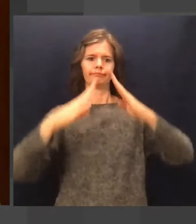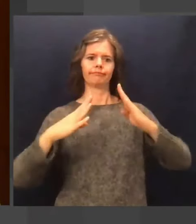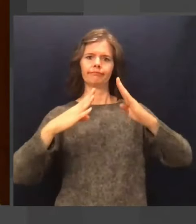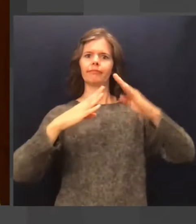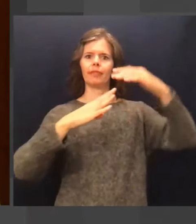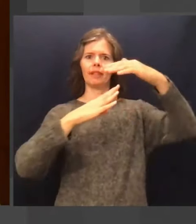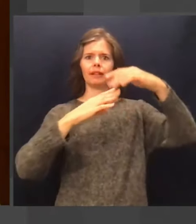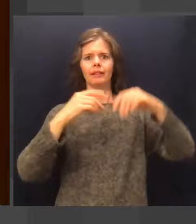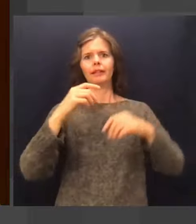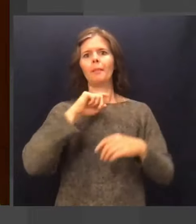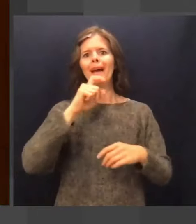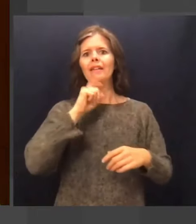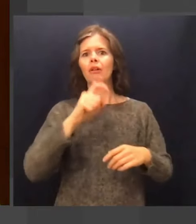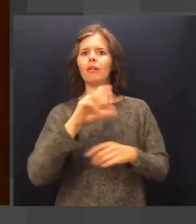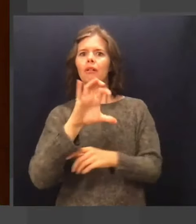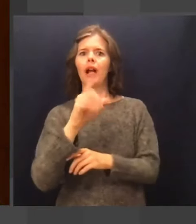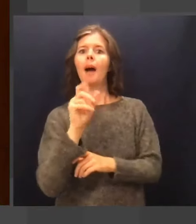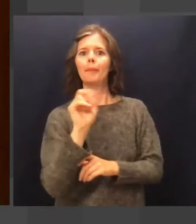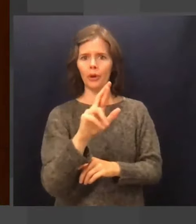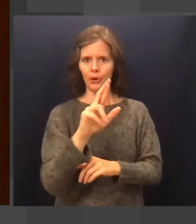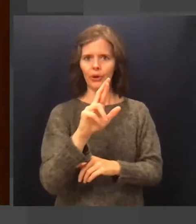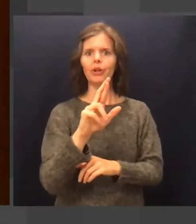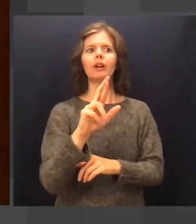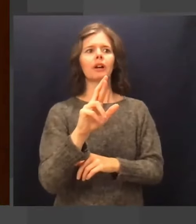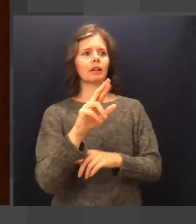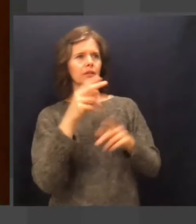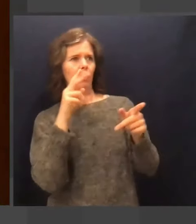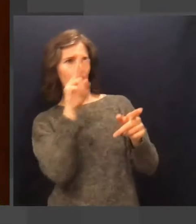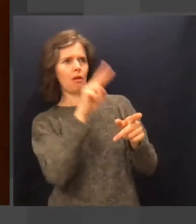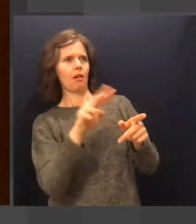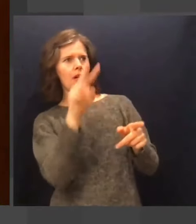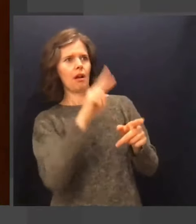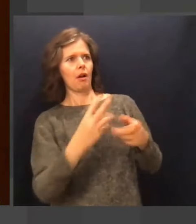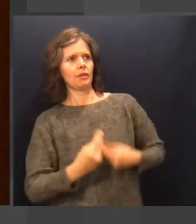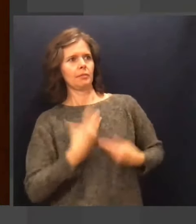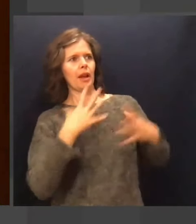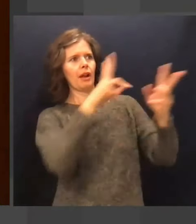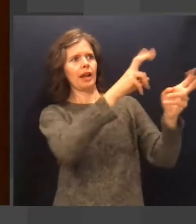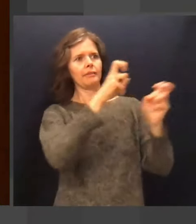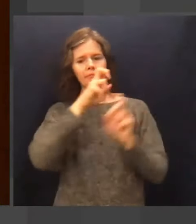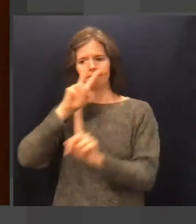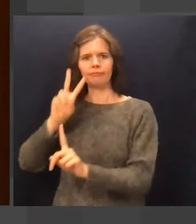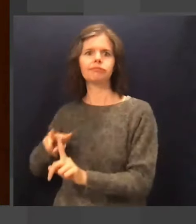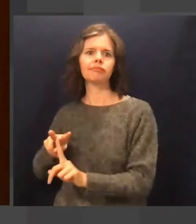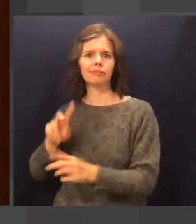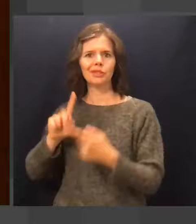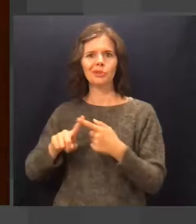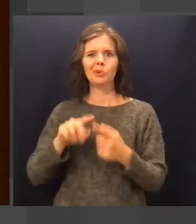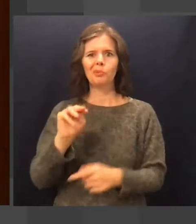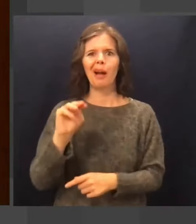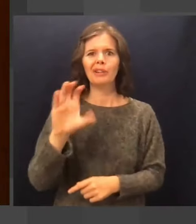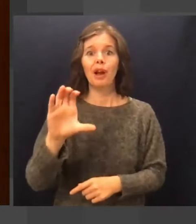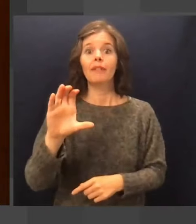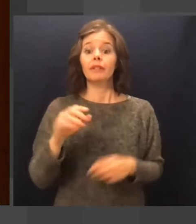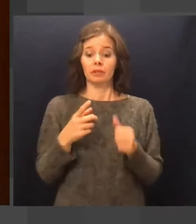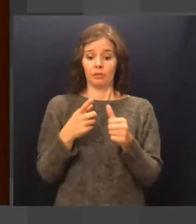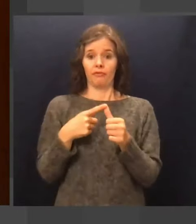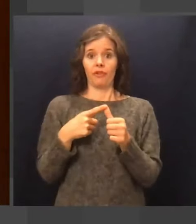HERE AND WE'RE ACTUALLY ADDING THAT MECHANIC TO MINECRAFT AS WELL.